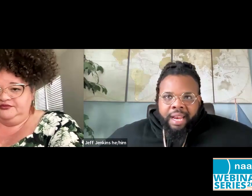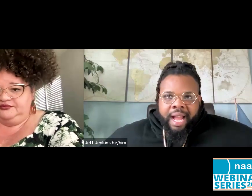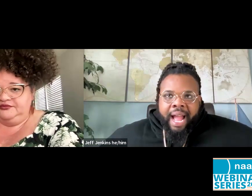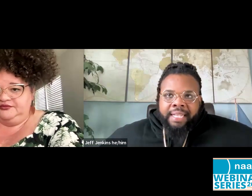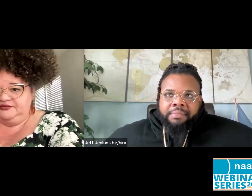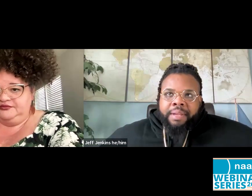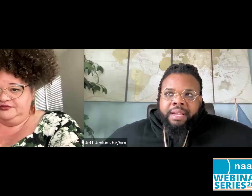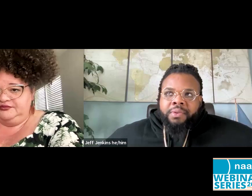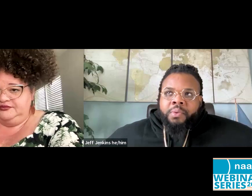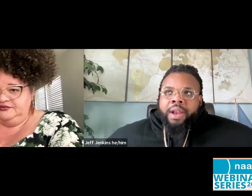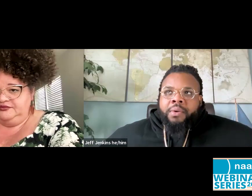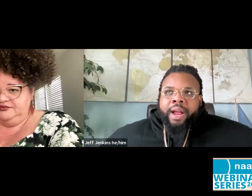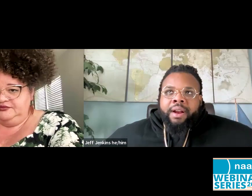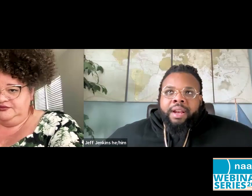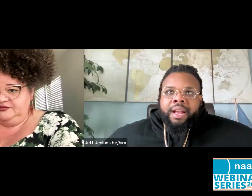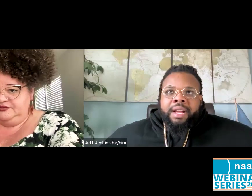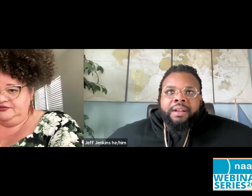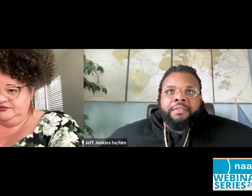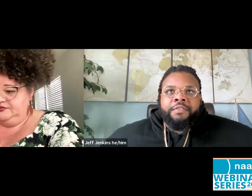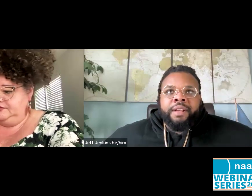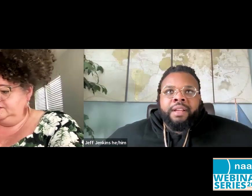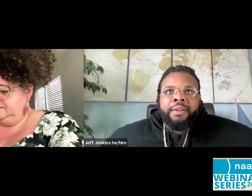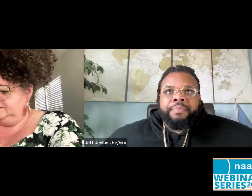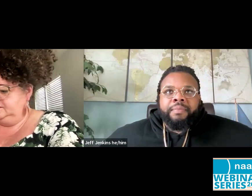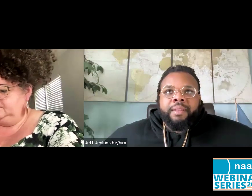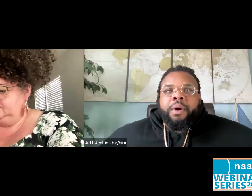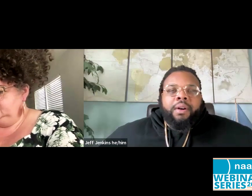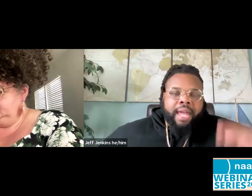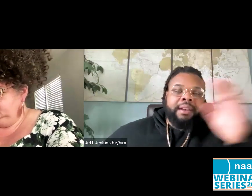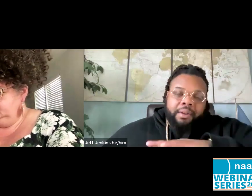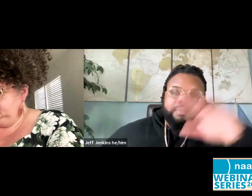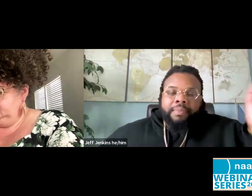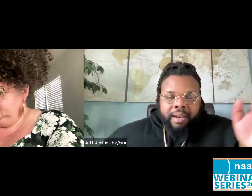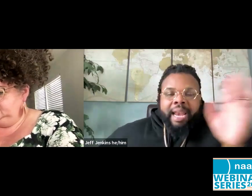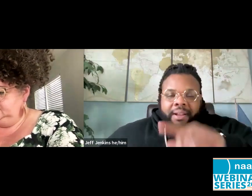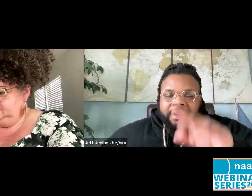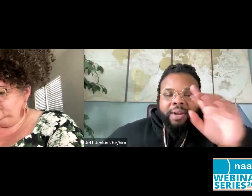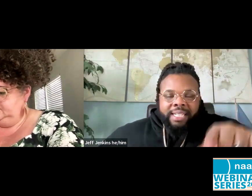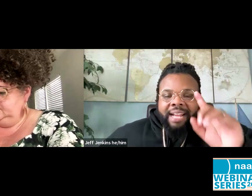like I had to be well aware of. Well, okay, now I like the question.